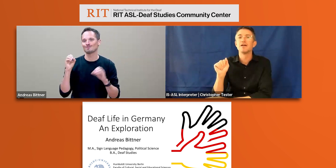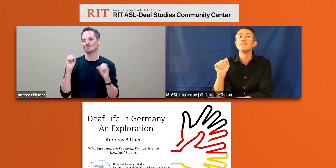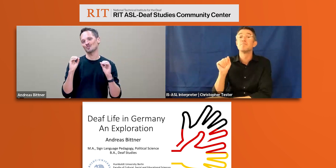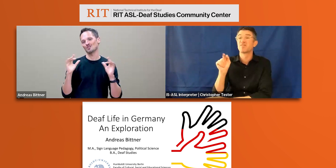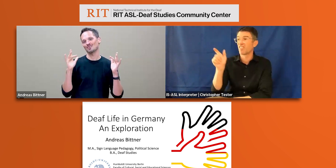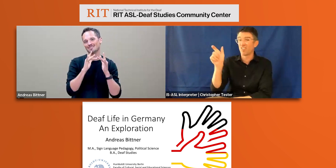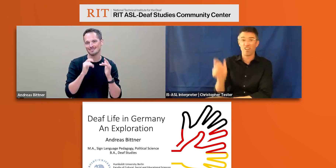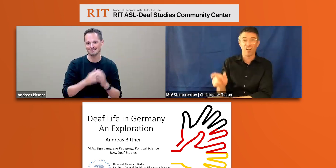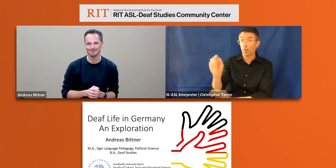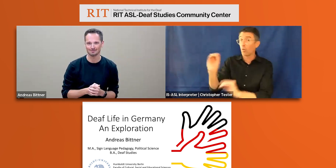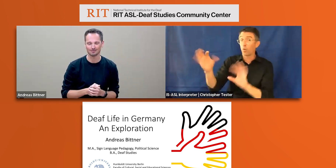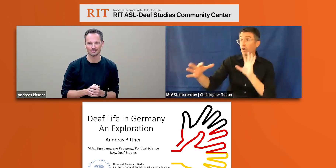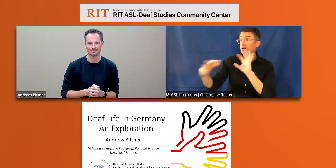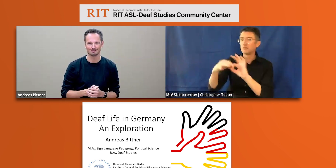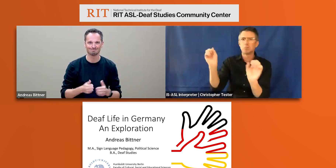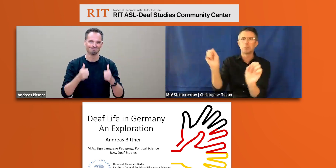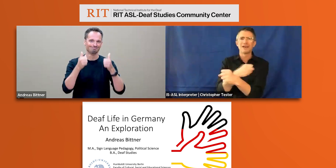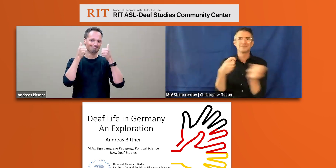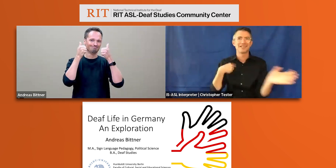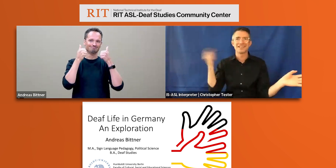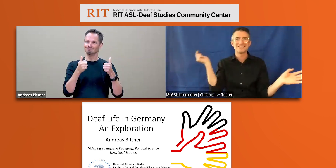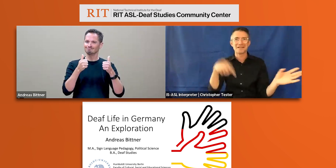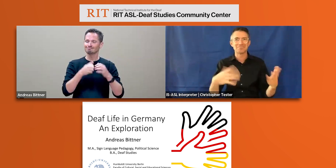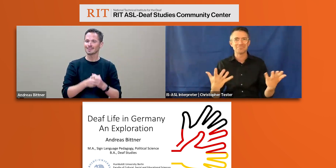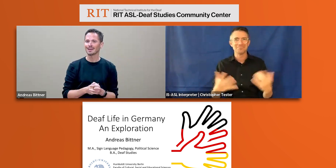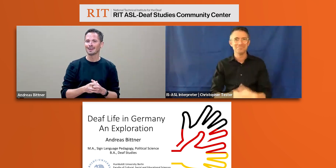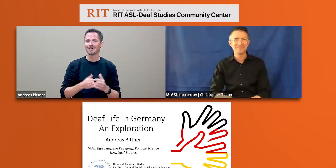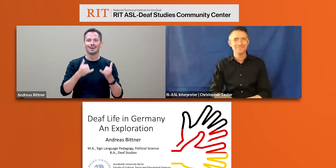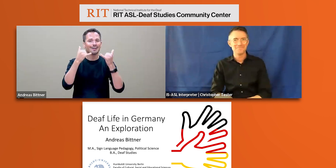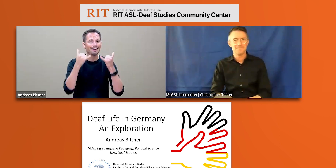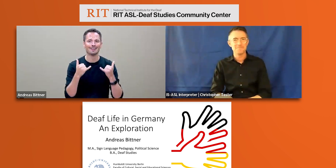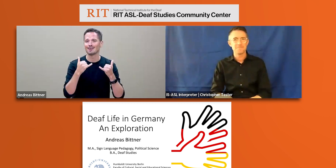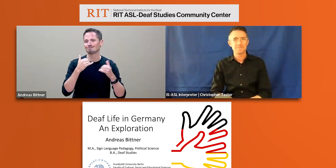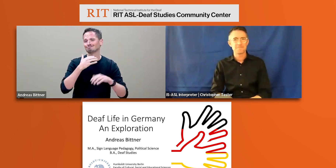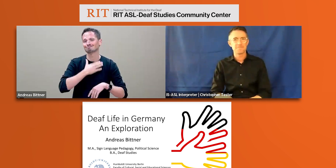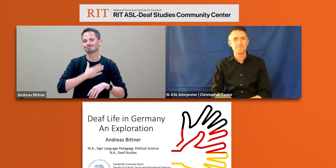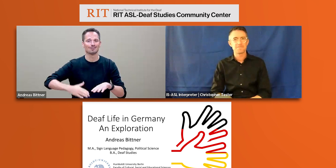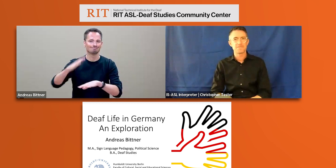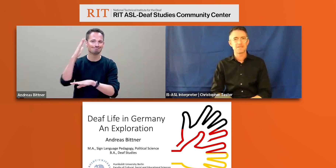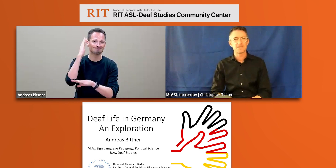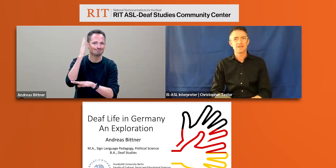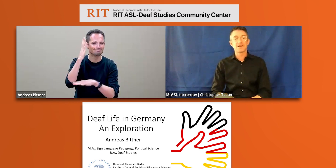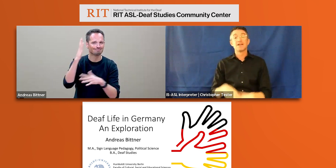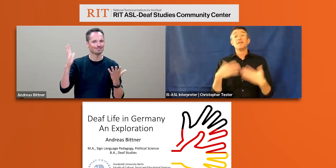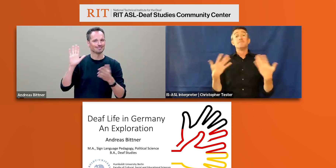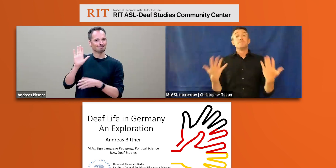I also want to thank Danny Maffia, who is the person who first got in touch with me